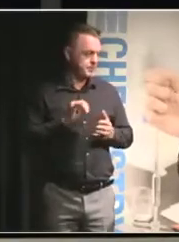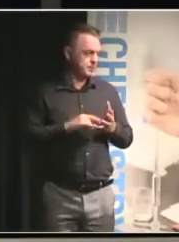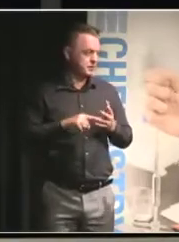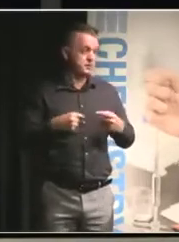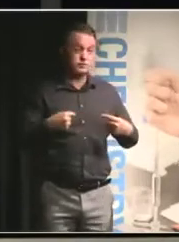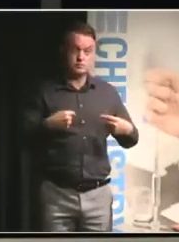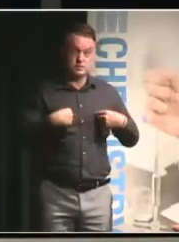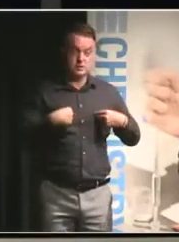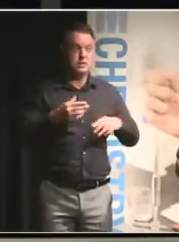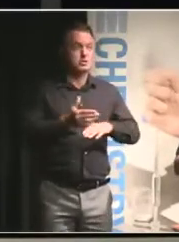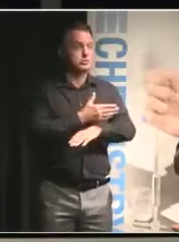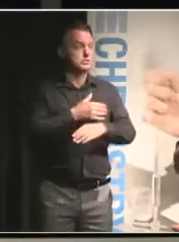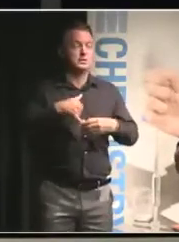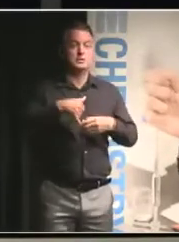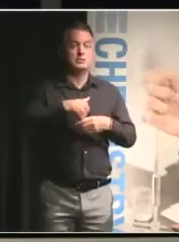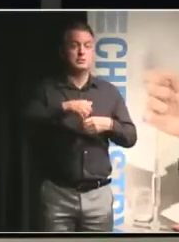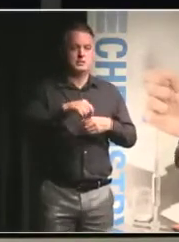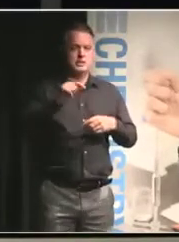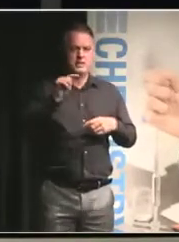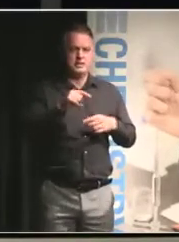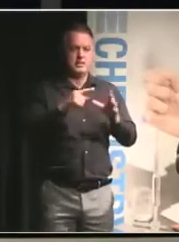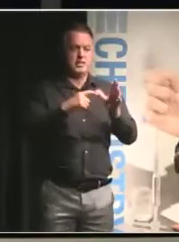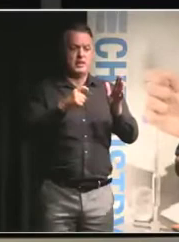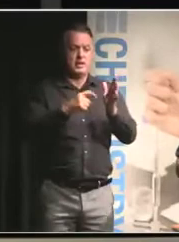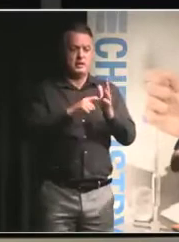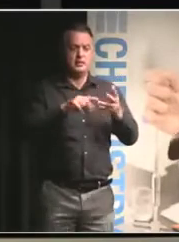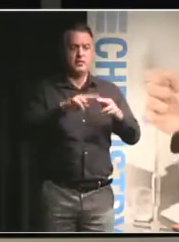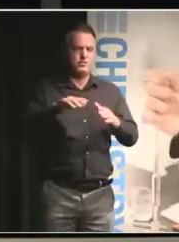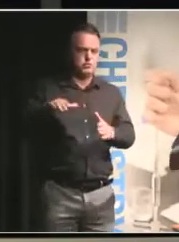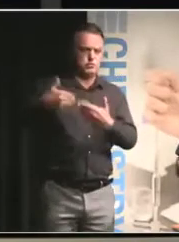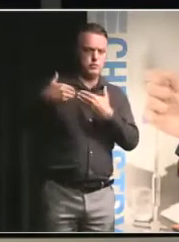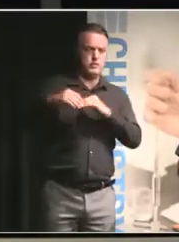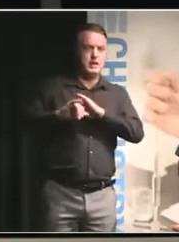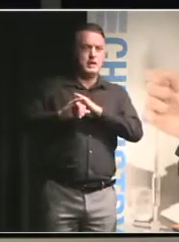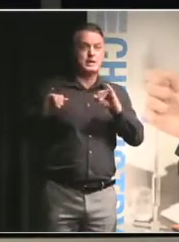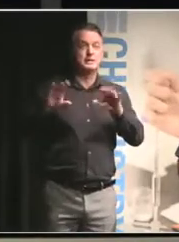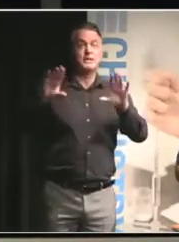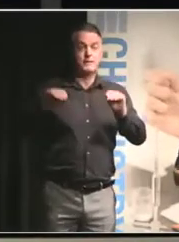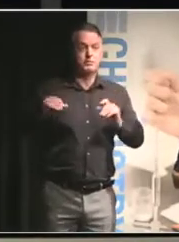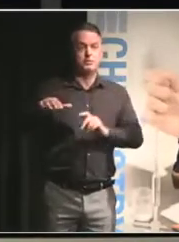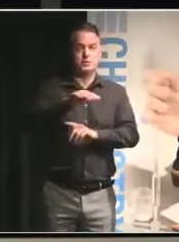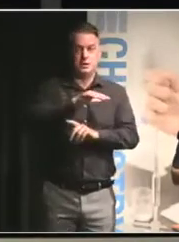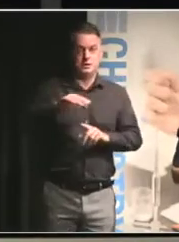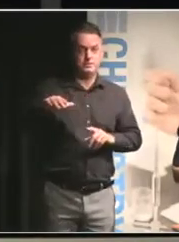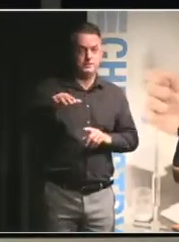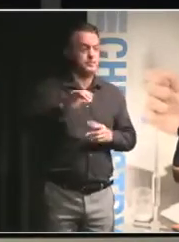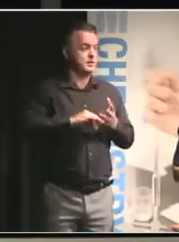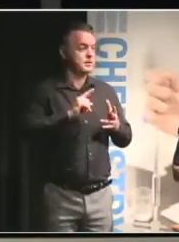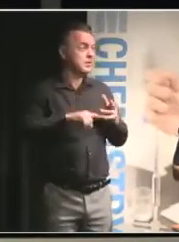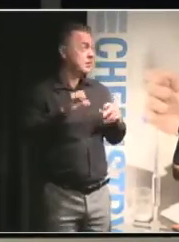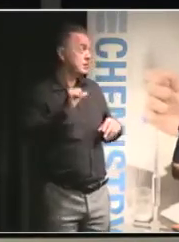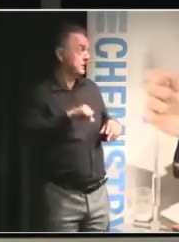green chemistry is the act of removing hazard from society. So yes there is an environmental